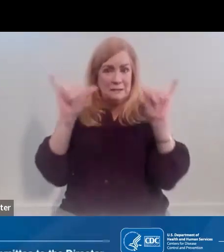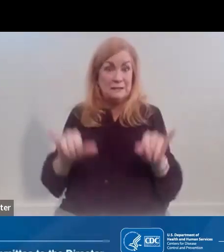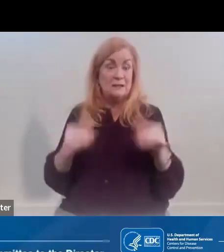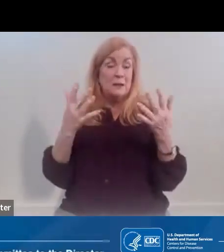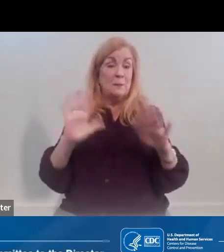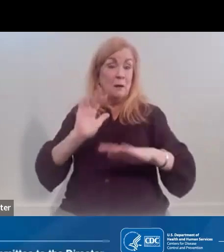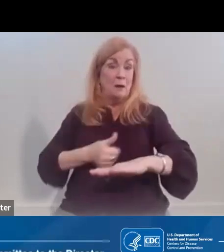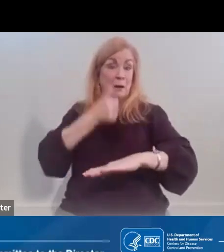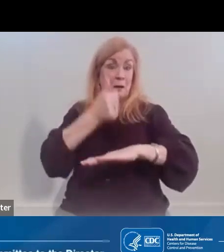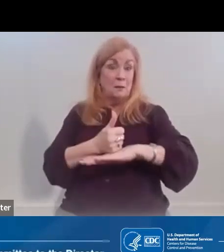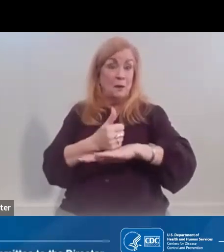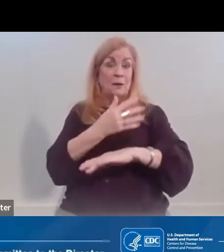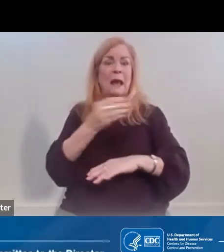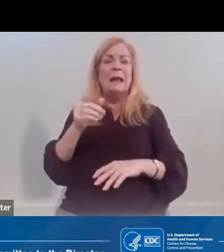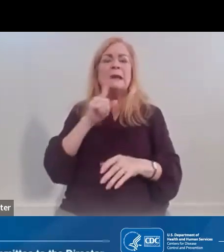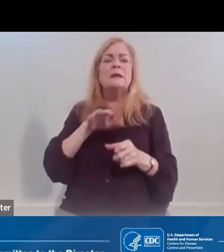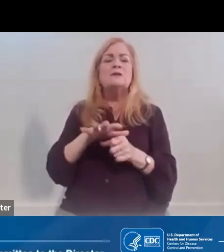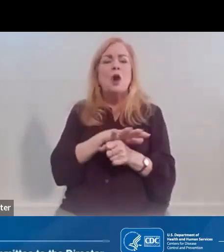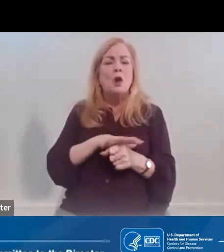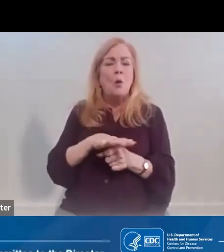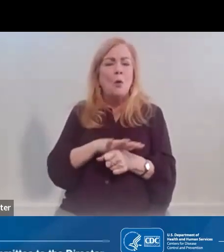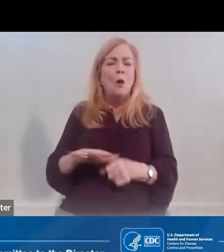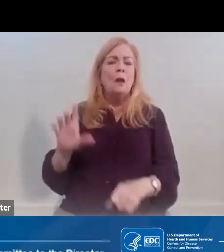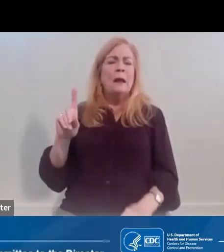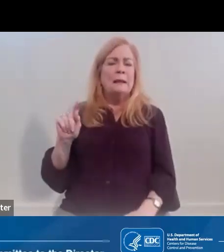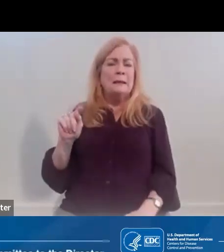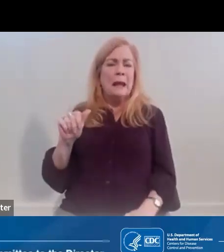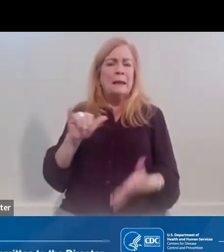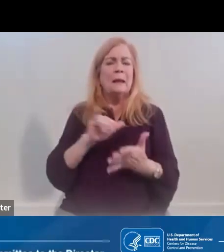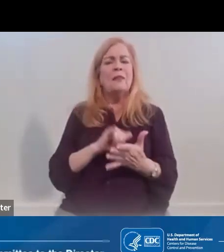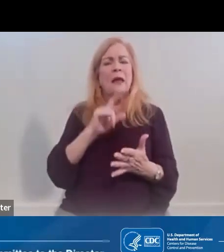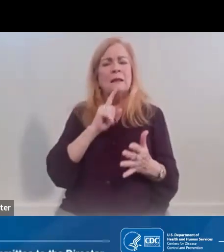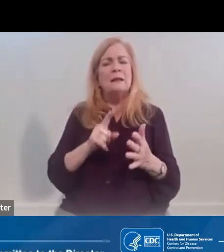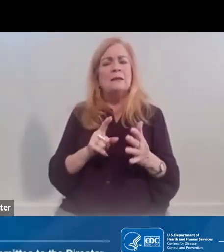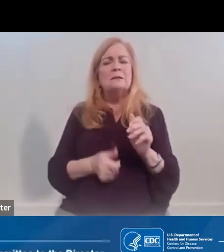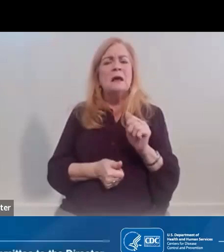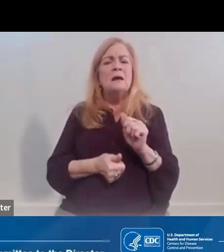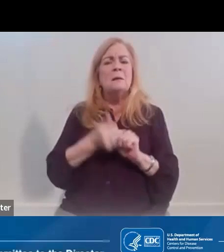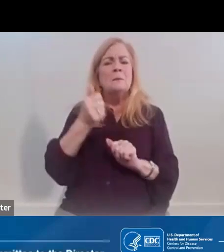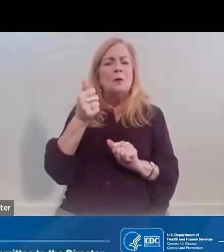and it's local data that is largely social determinants of health.